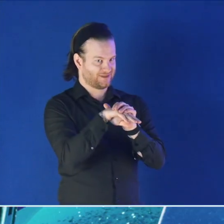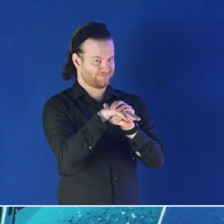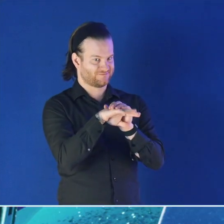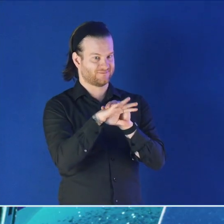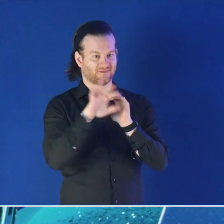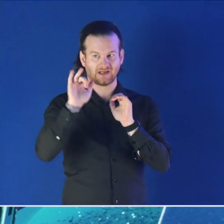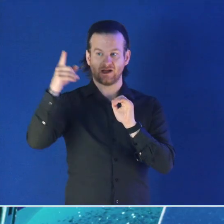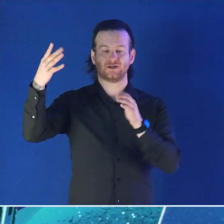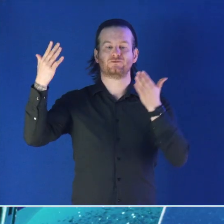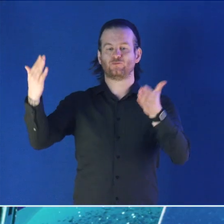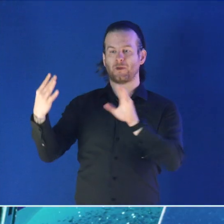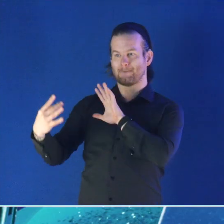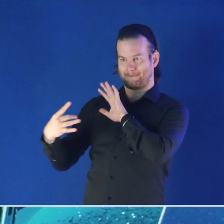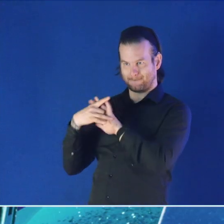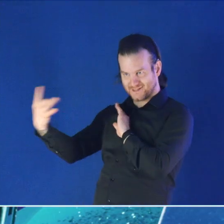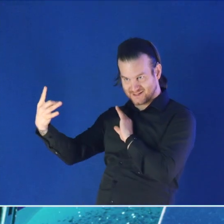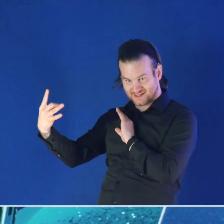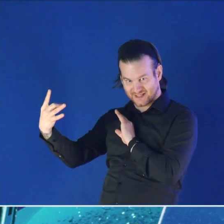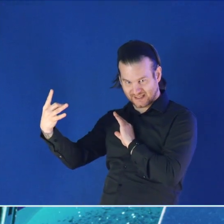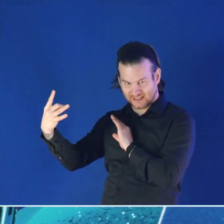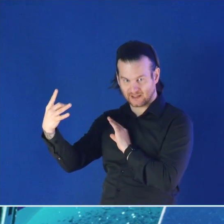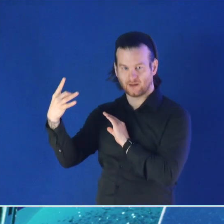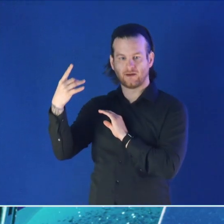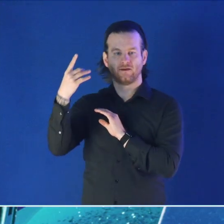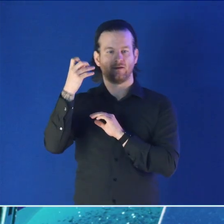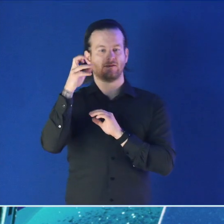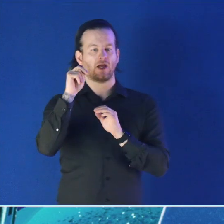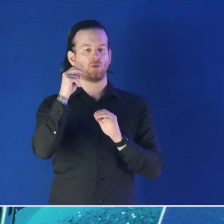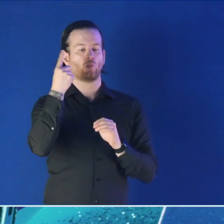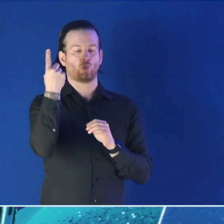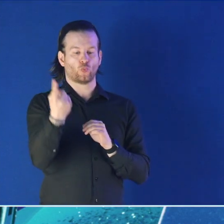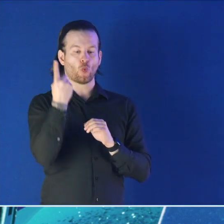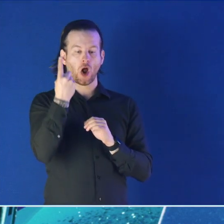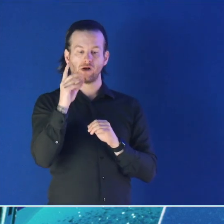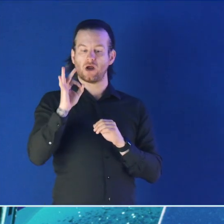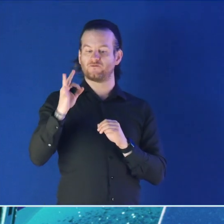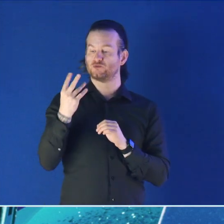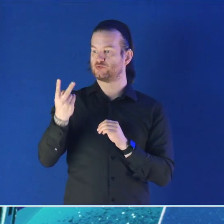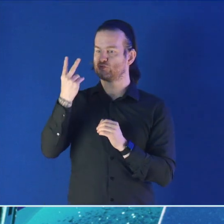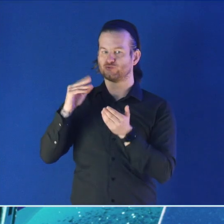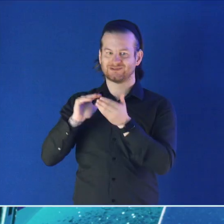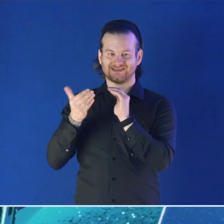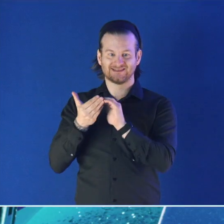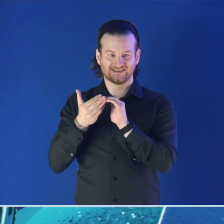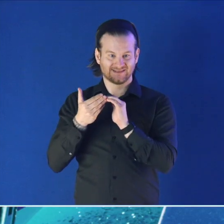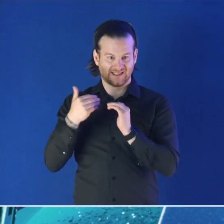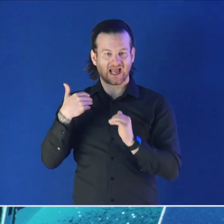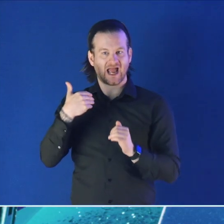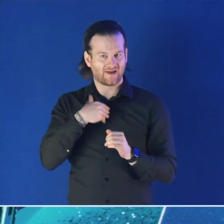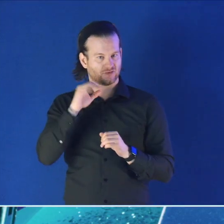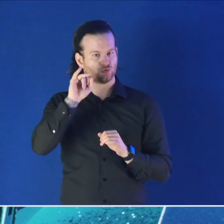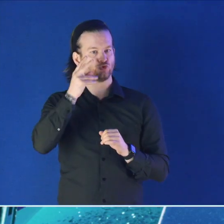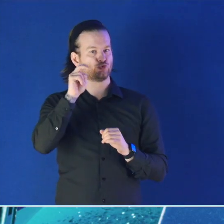But we're one of two cities to have a Juneteenth match and a Pride match day.